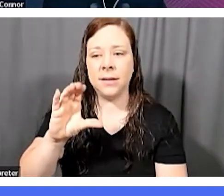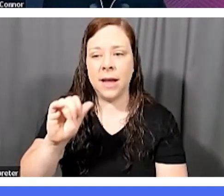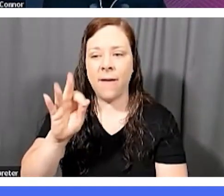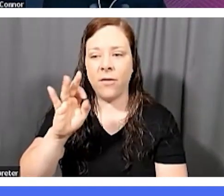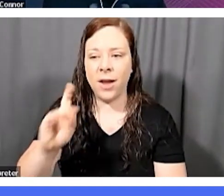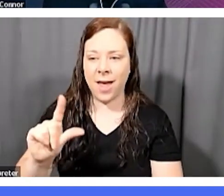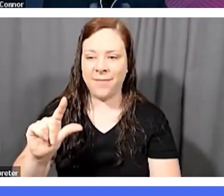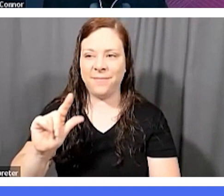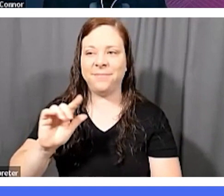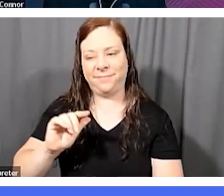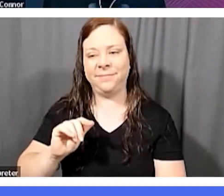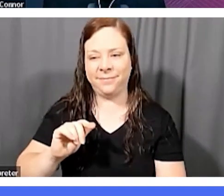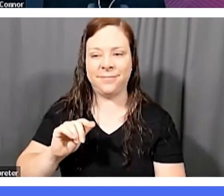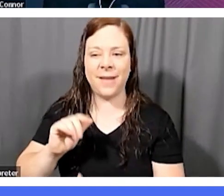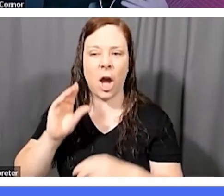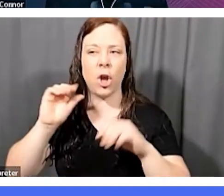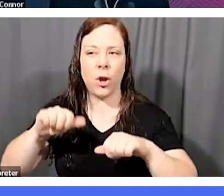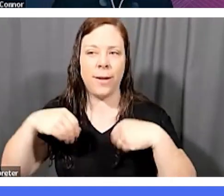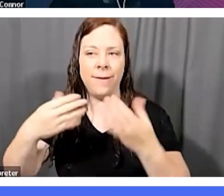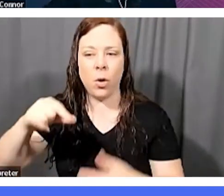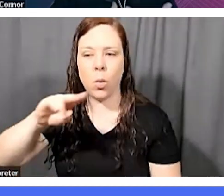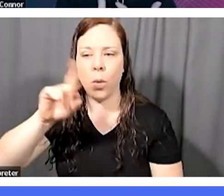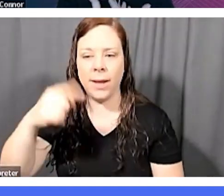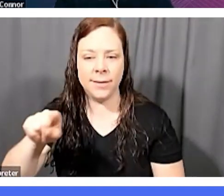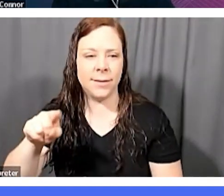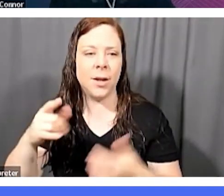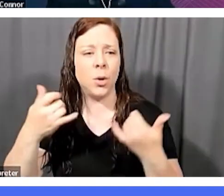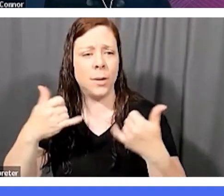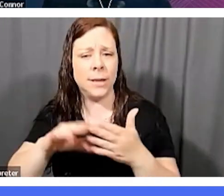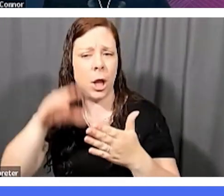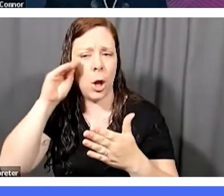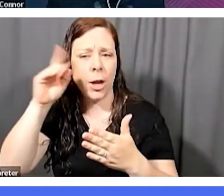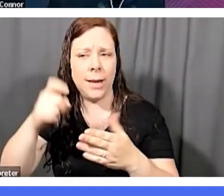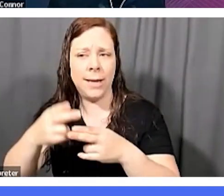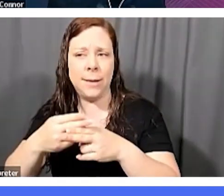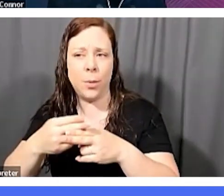of the things we've covered, but why do that, right? You're still learning. You need some temporary support and some guidance